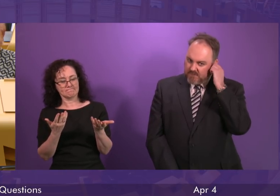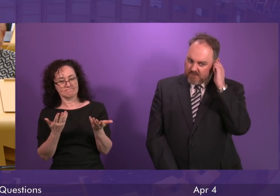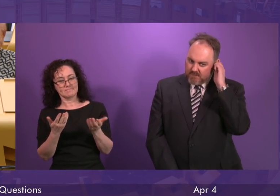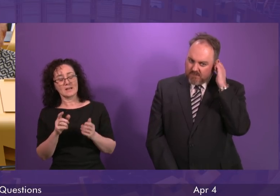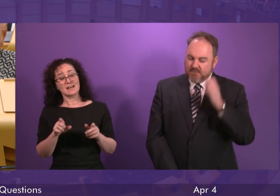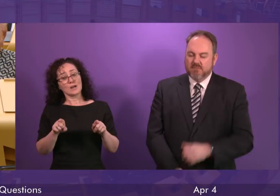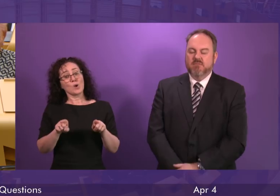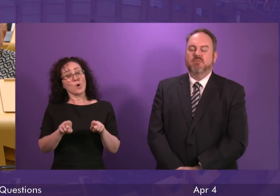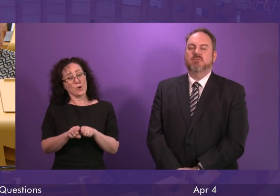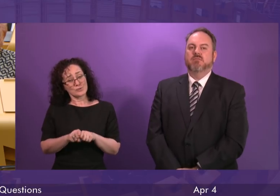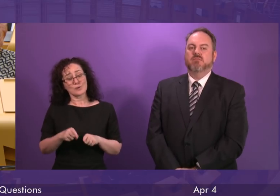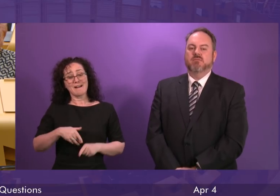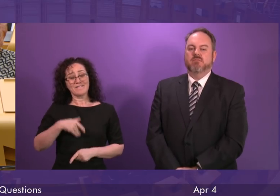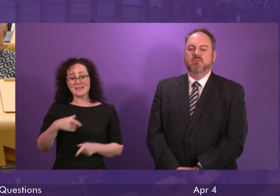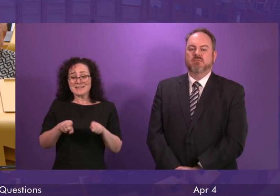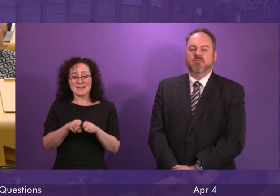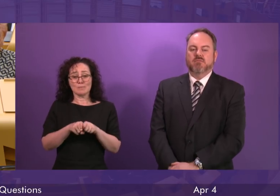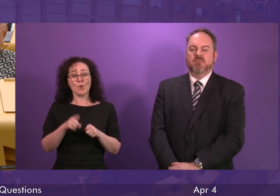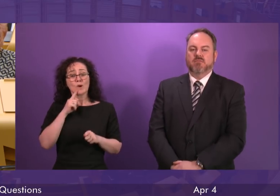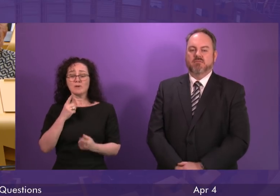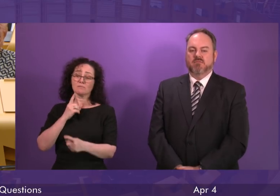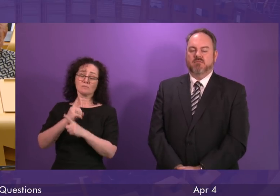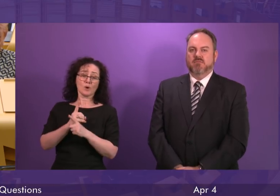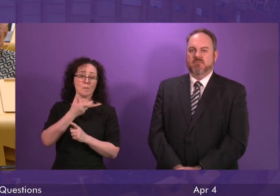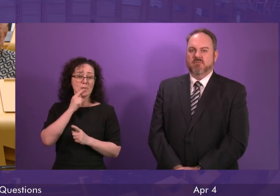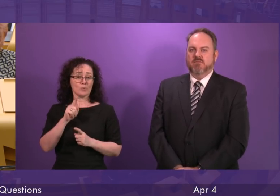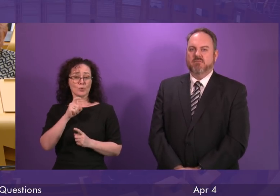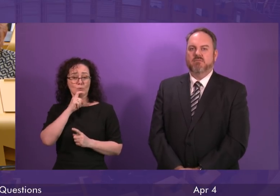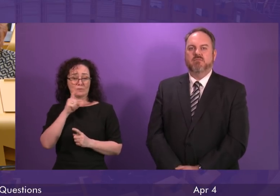that Jeremy Corbyn and his colleagues got pretty much the same impression.